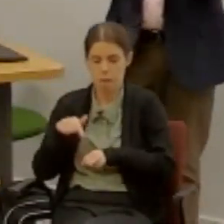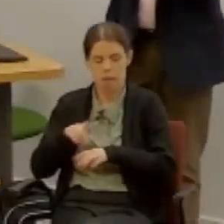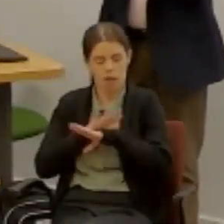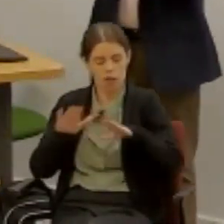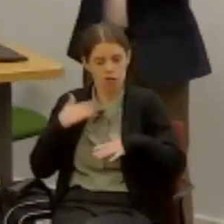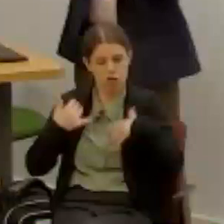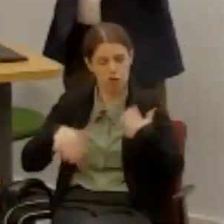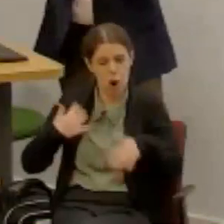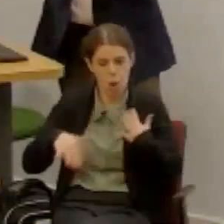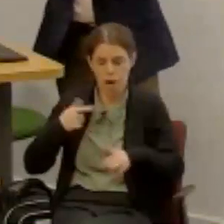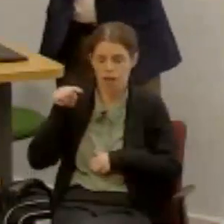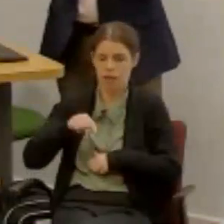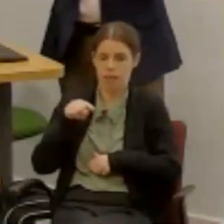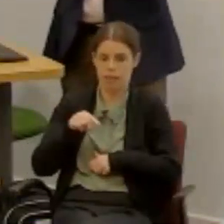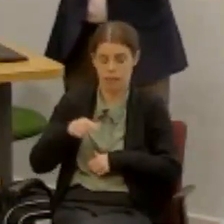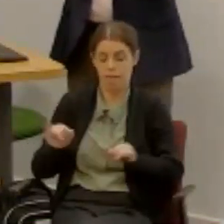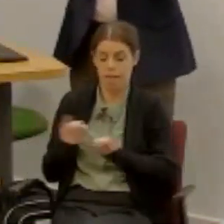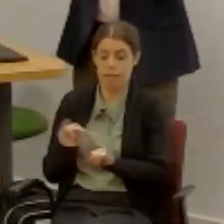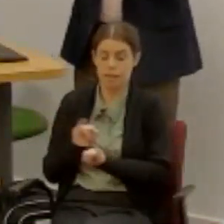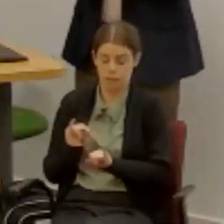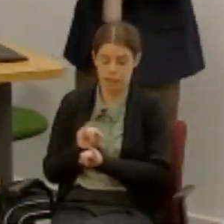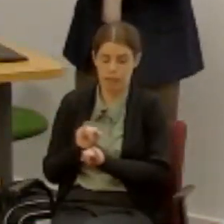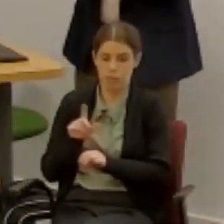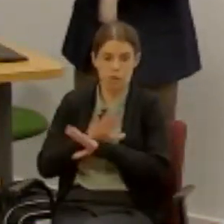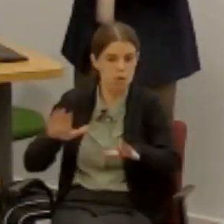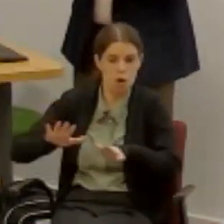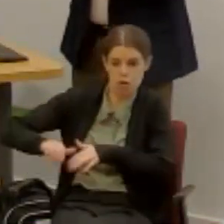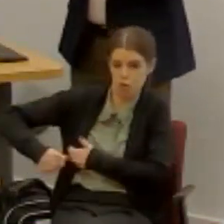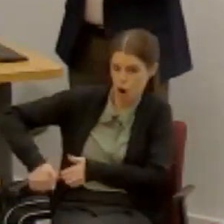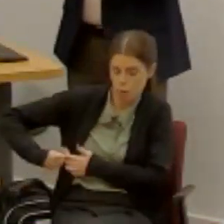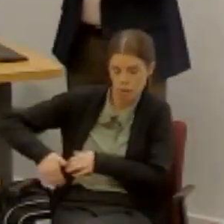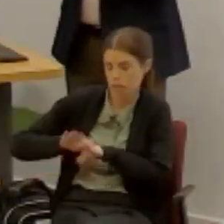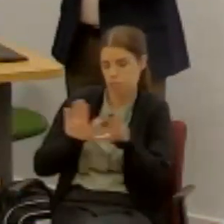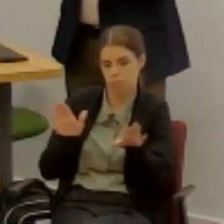This is just what a brain injury this is severe brain injury not a ruby brain injury, or a or even a boxing brain.